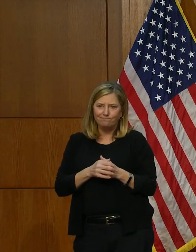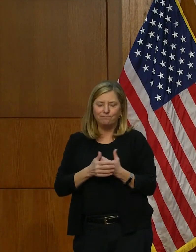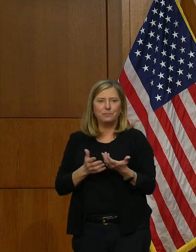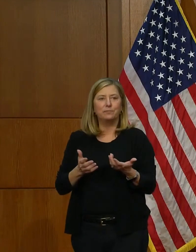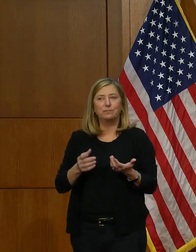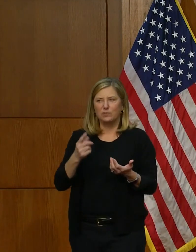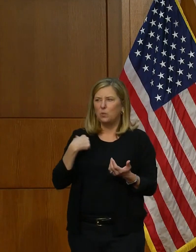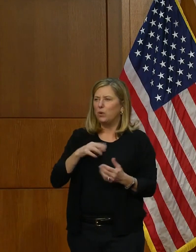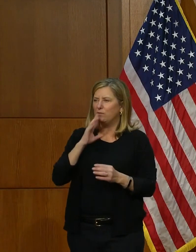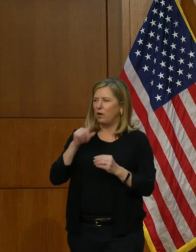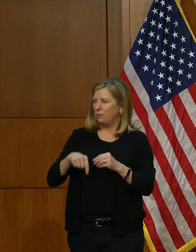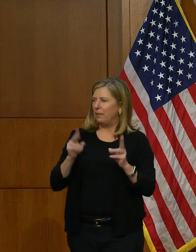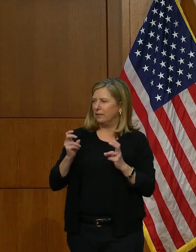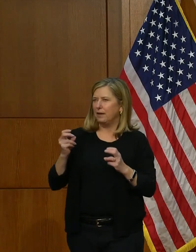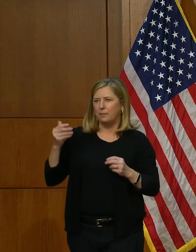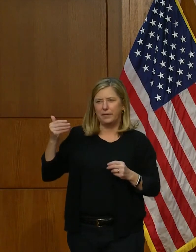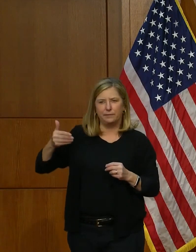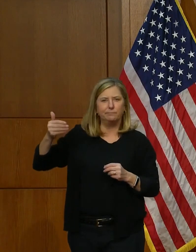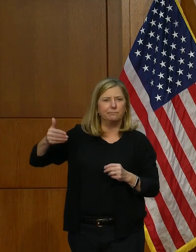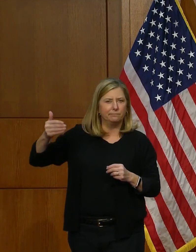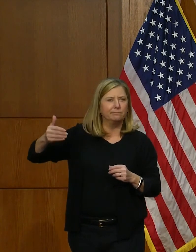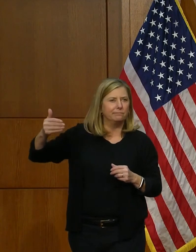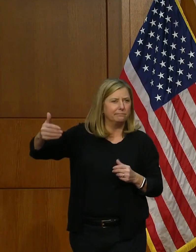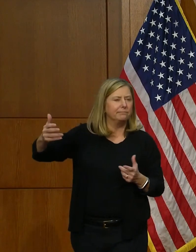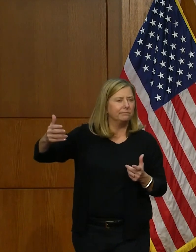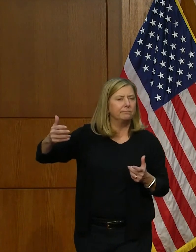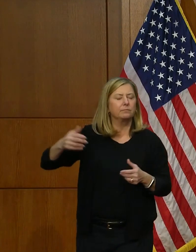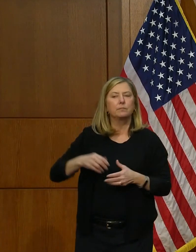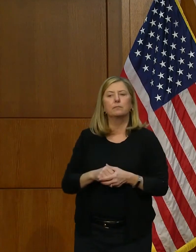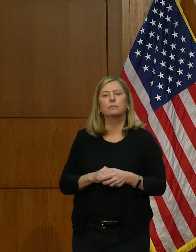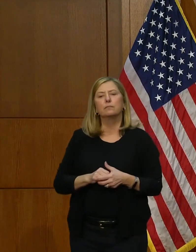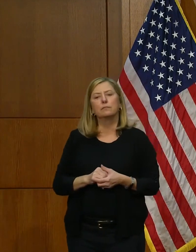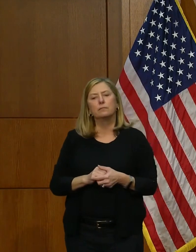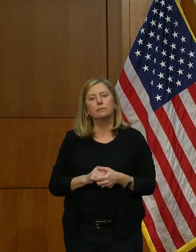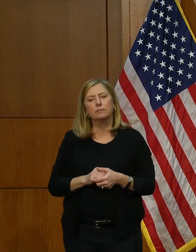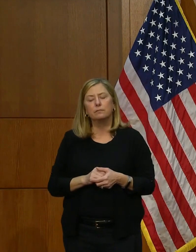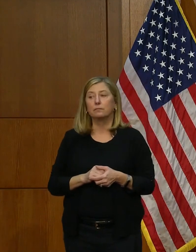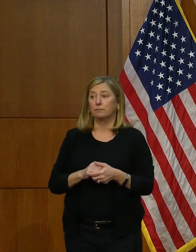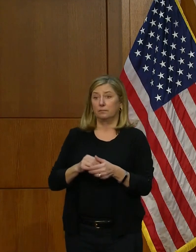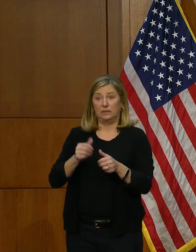NOT A ONE SIZE FITS ALL WE'VE TALKED ABOUT THIS, I THINK ON